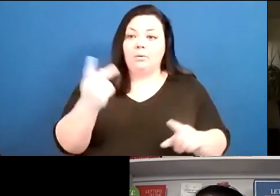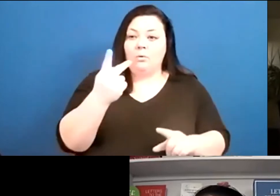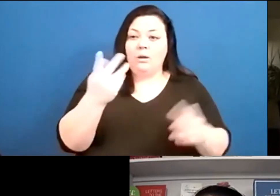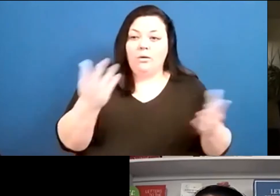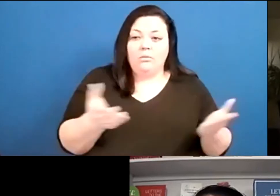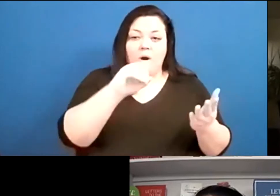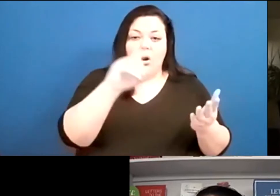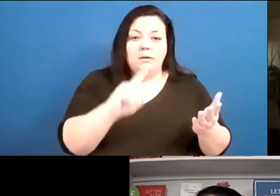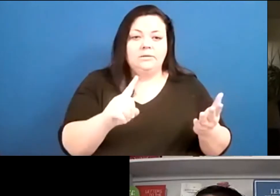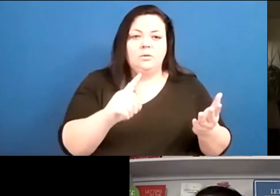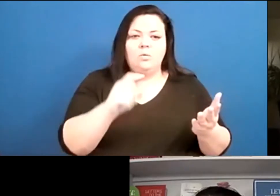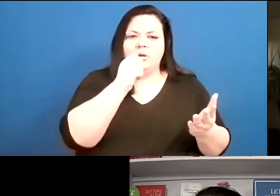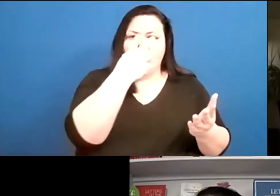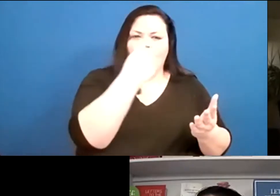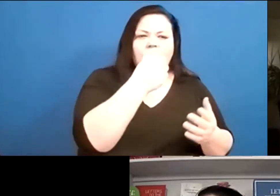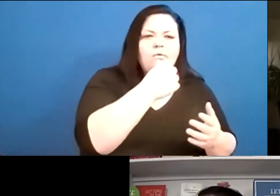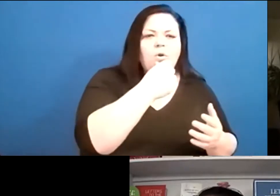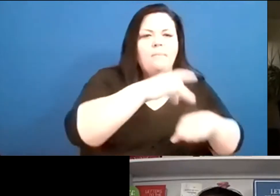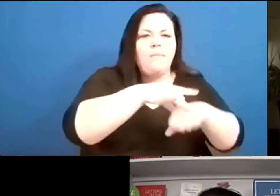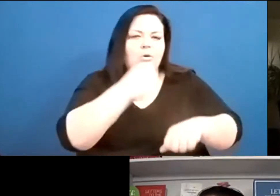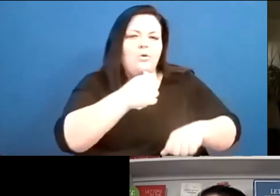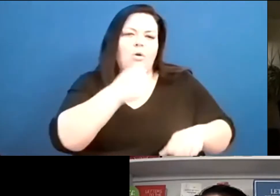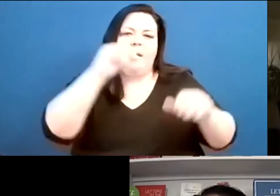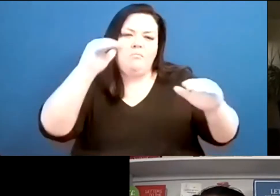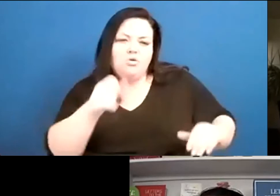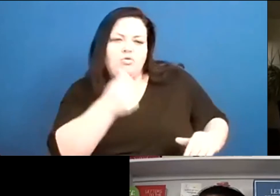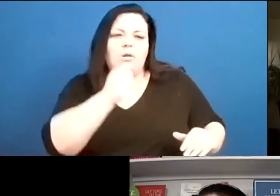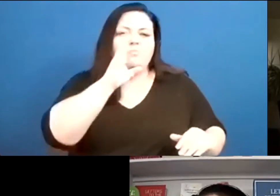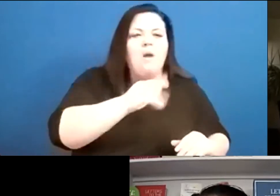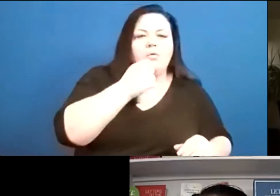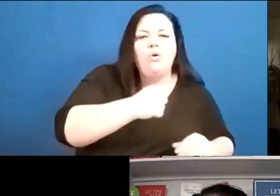wolfgirl not pumpkingirl not Munchkingirl/ not browngirl not countrygirl we are/